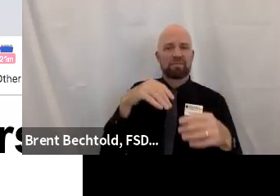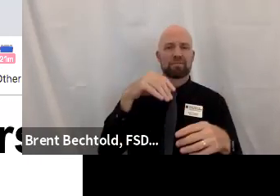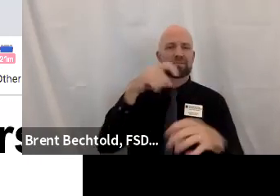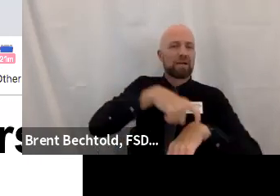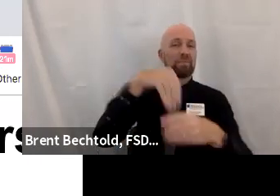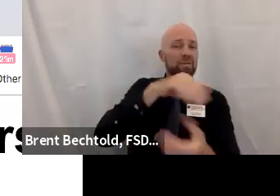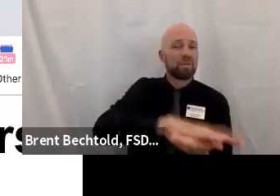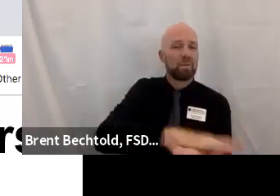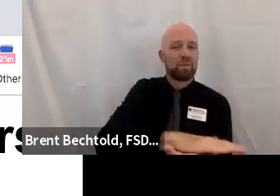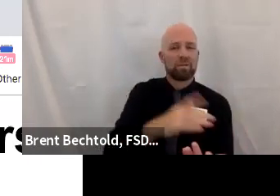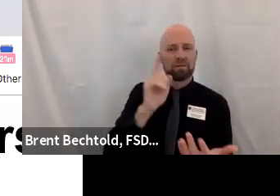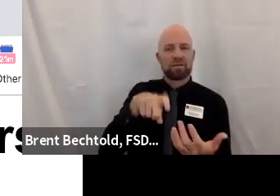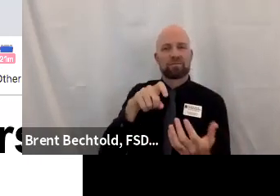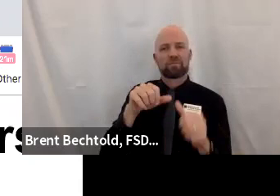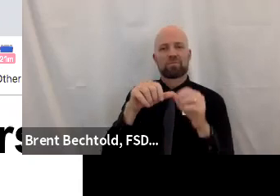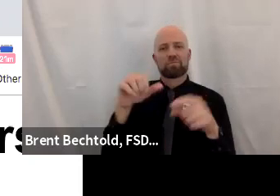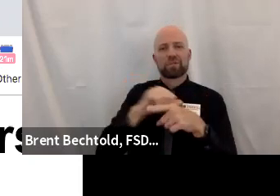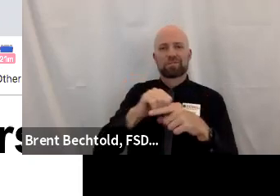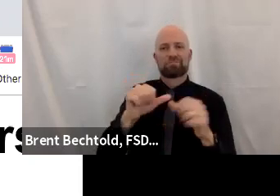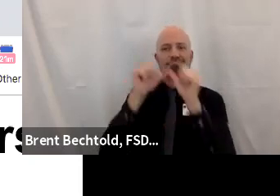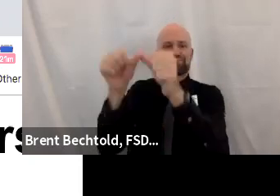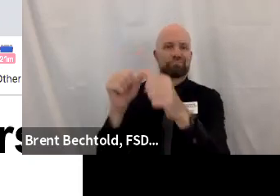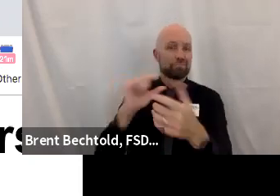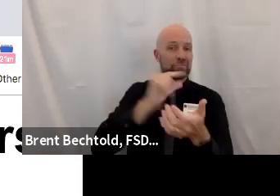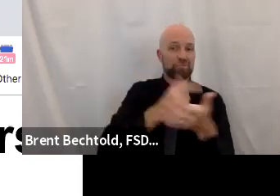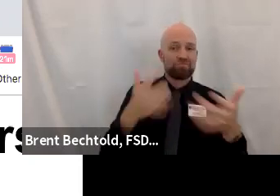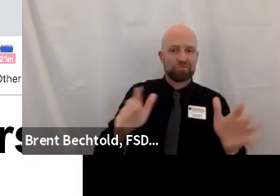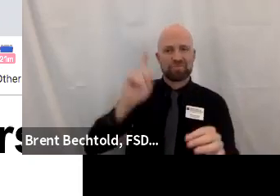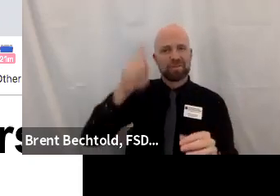So we need more than the time that we have for practice.